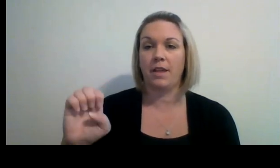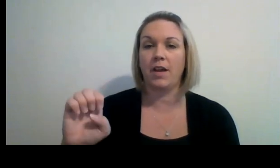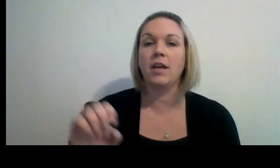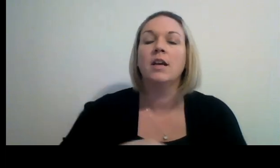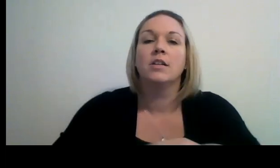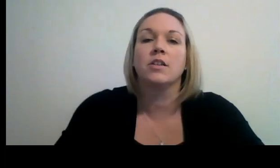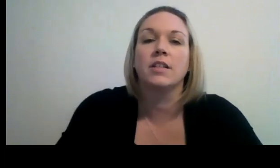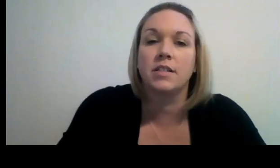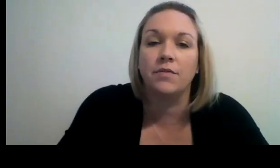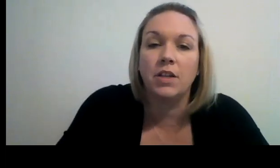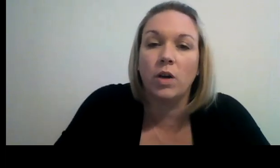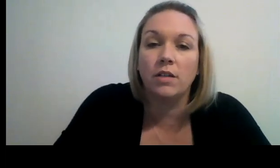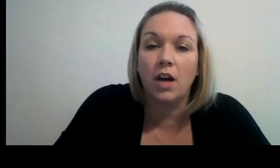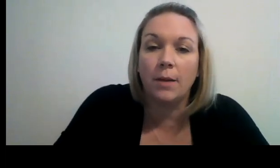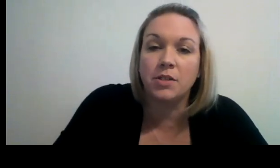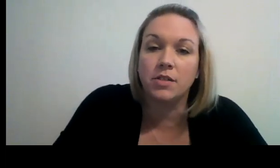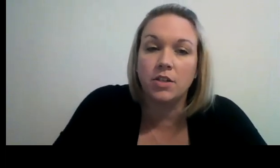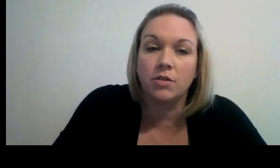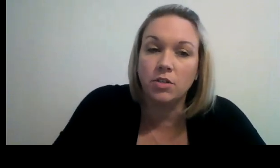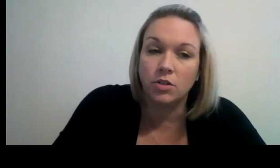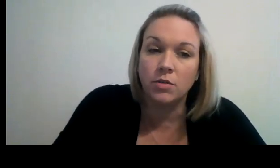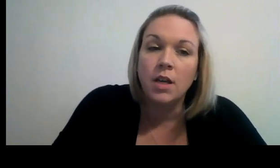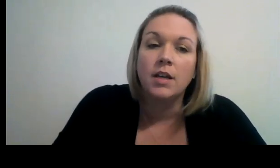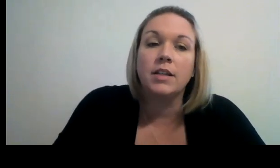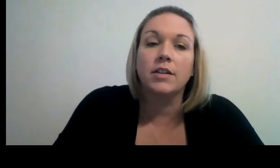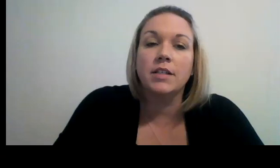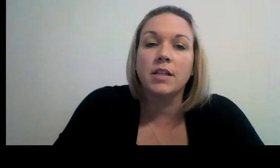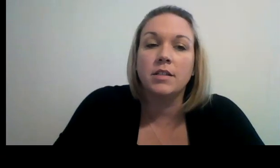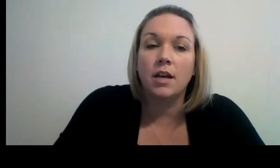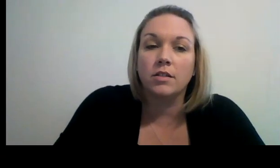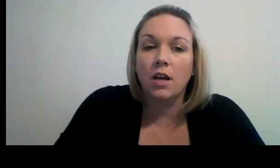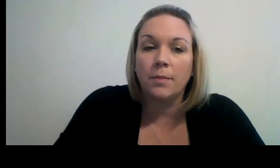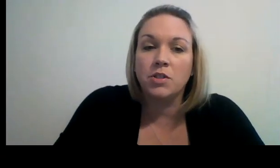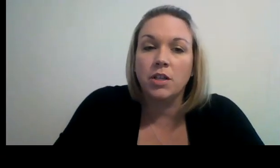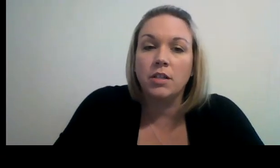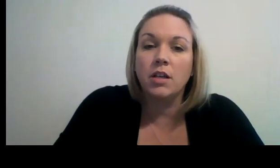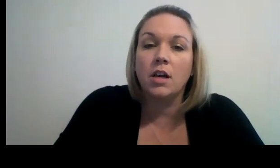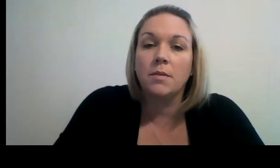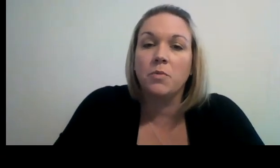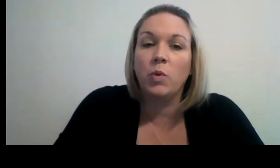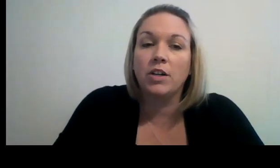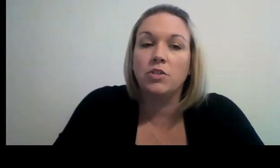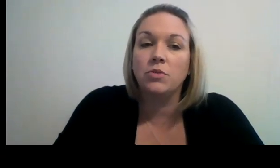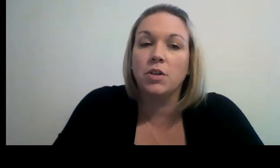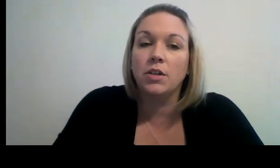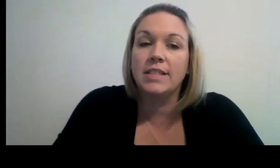Okay, so that's definitely one of the options that you can do, there is another option, um, where you could